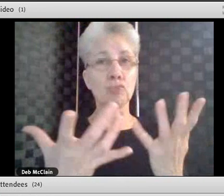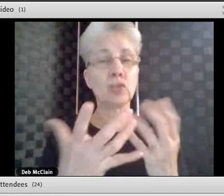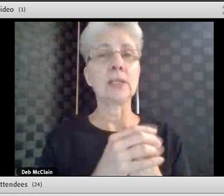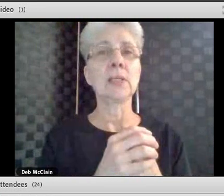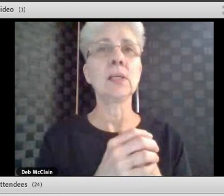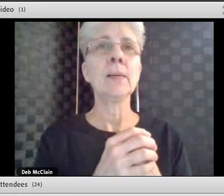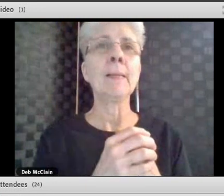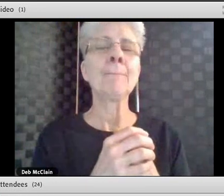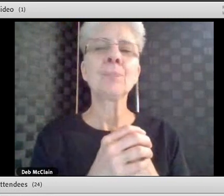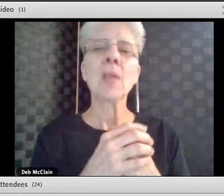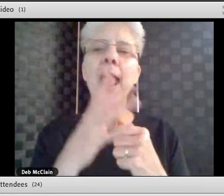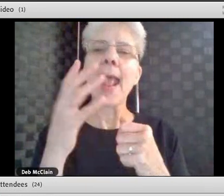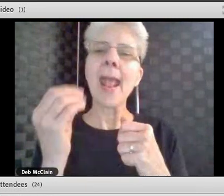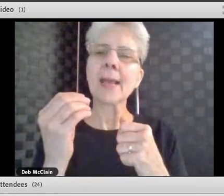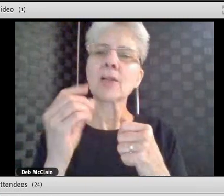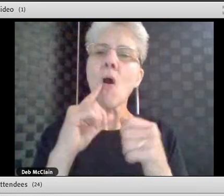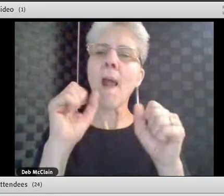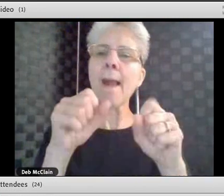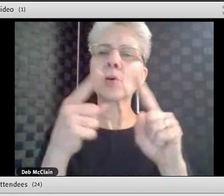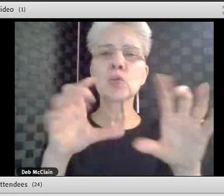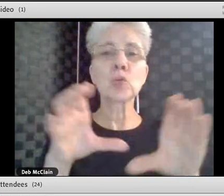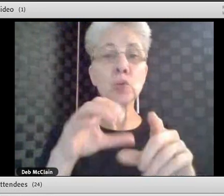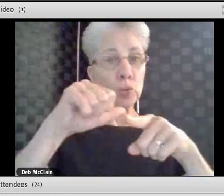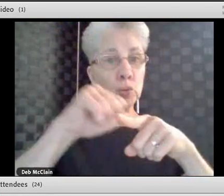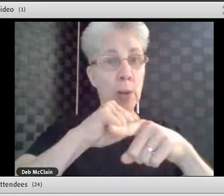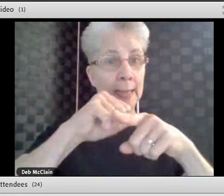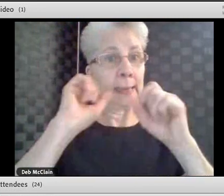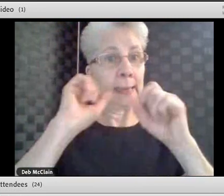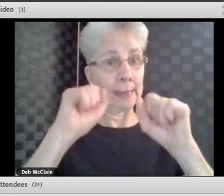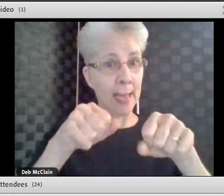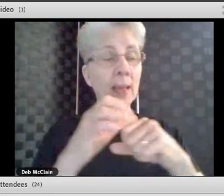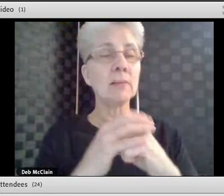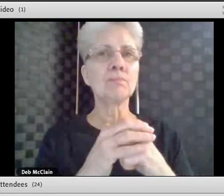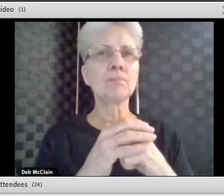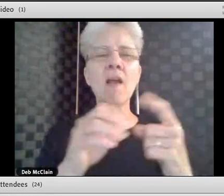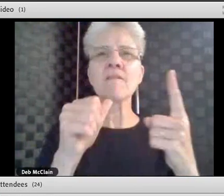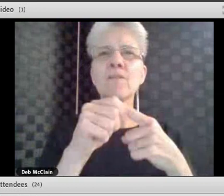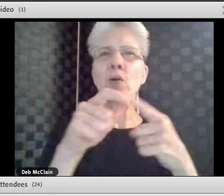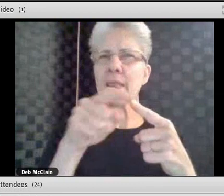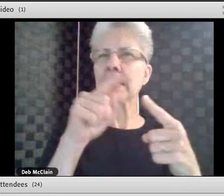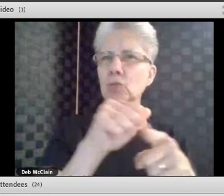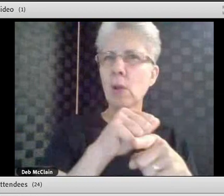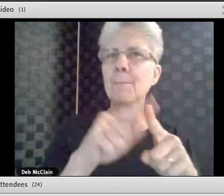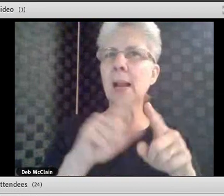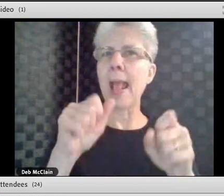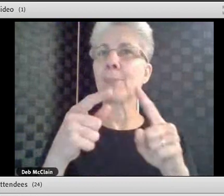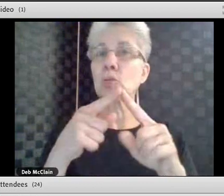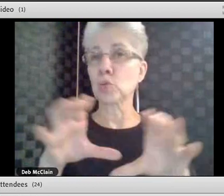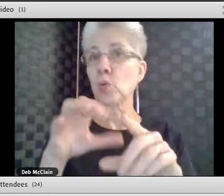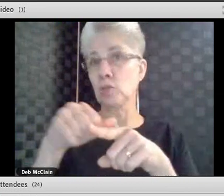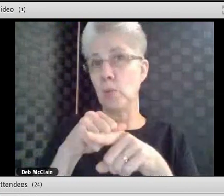or enjoy the technology and are able to do training. You know, first, they need training,